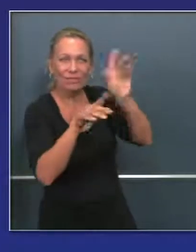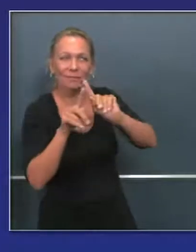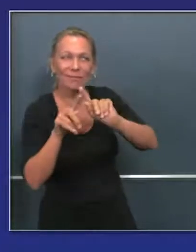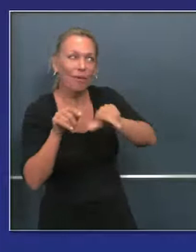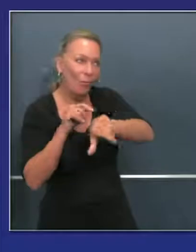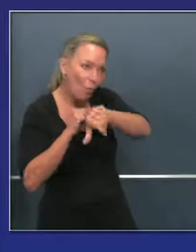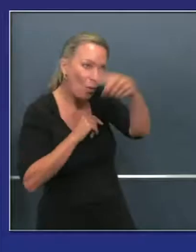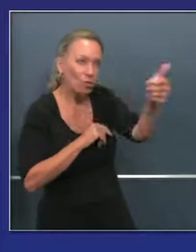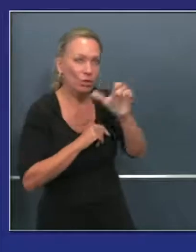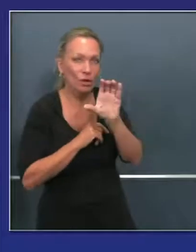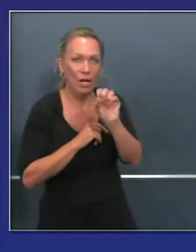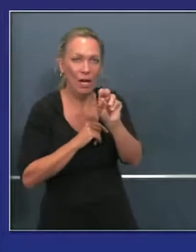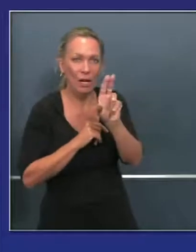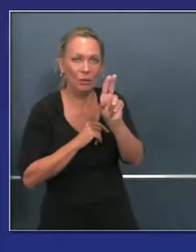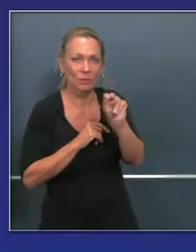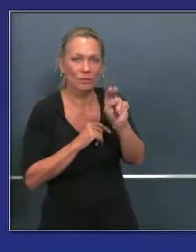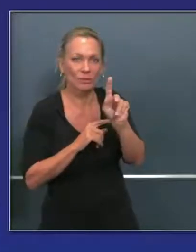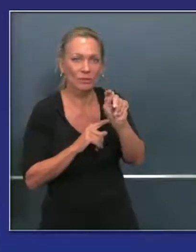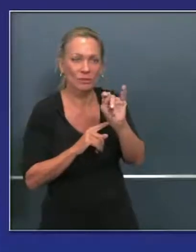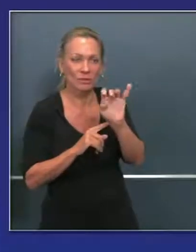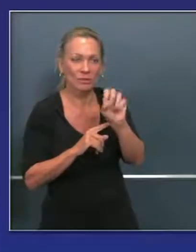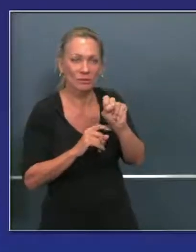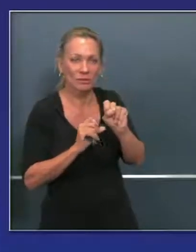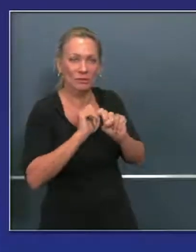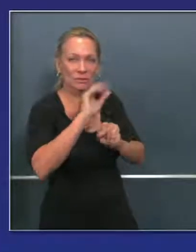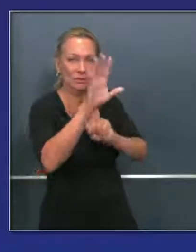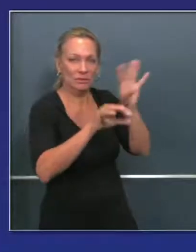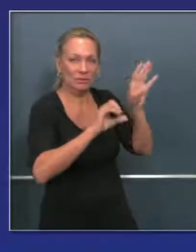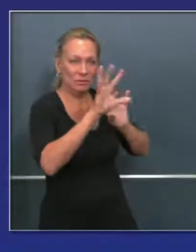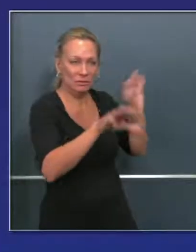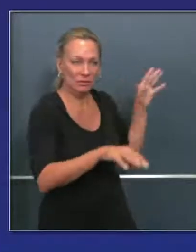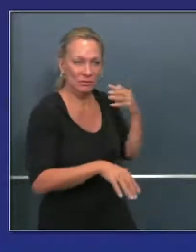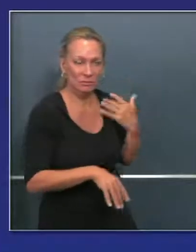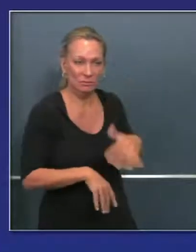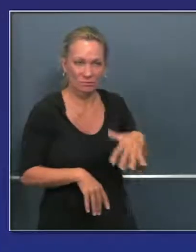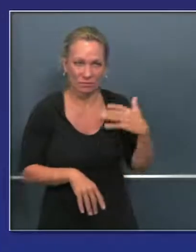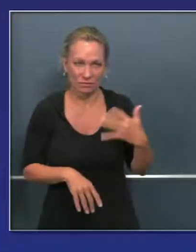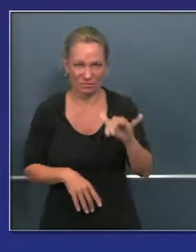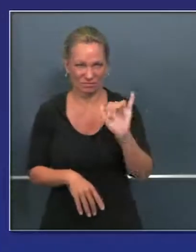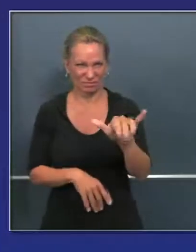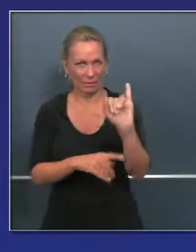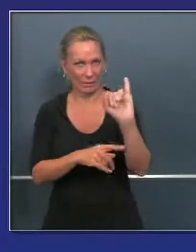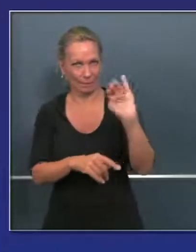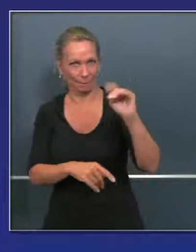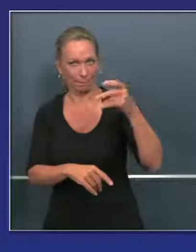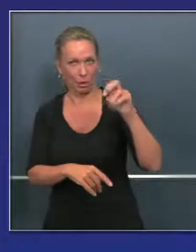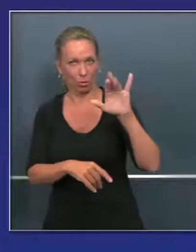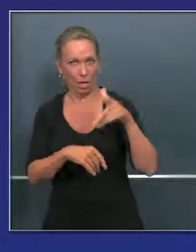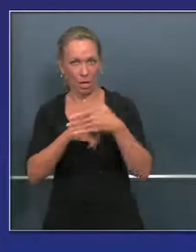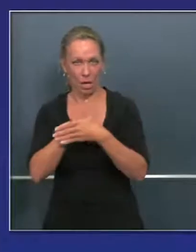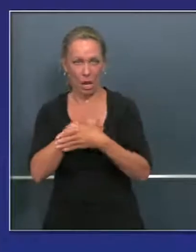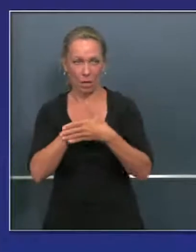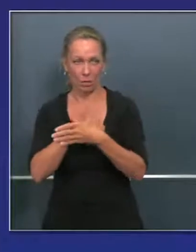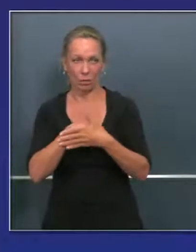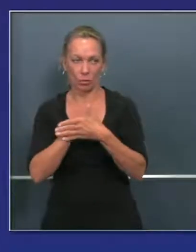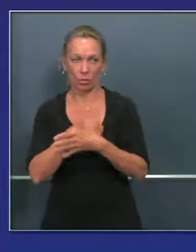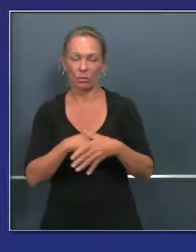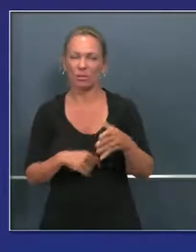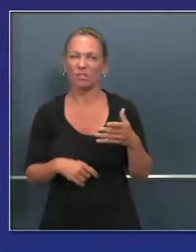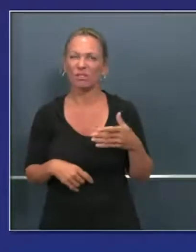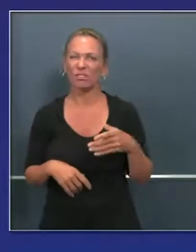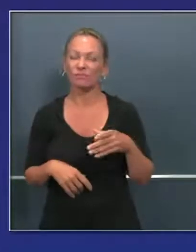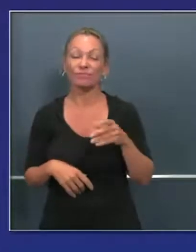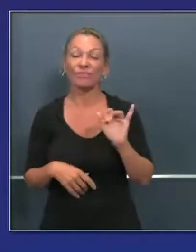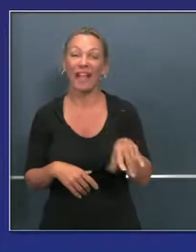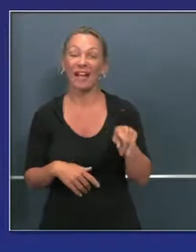turn it back over to the governor thank you thank you dr. gely so bottom line we've reinforced this